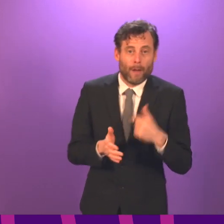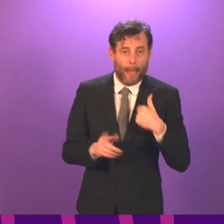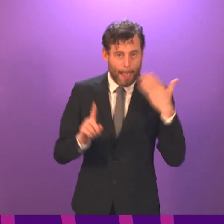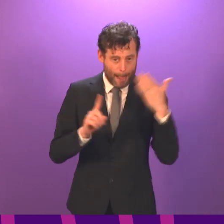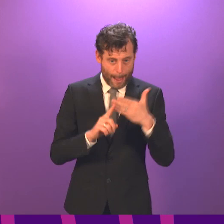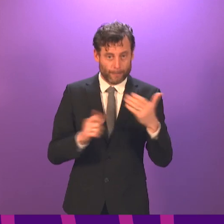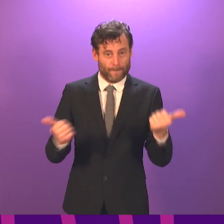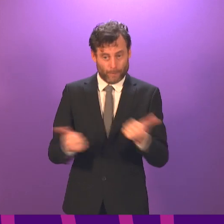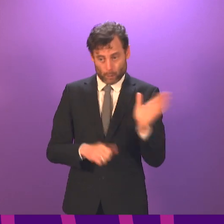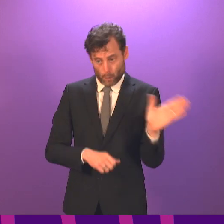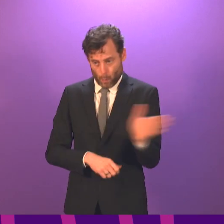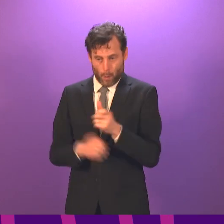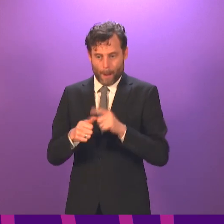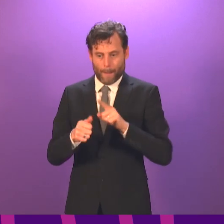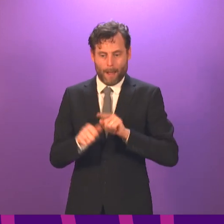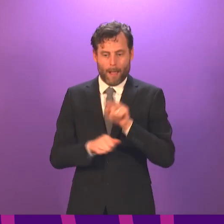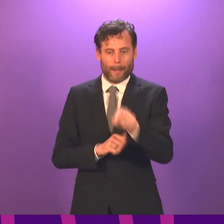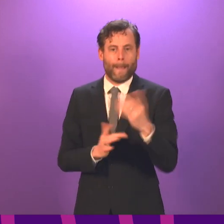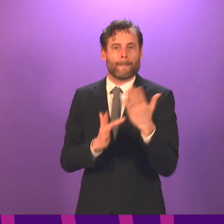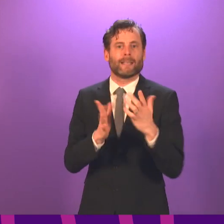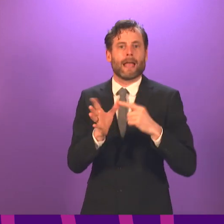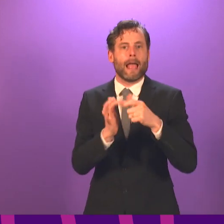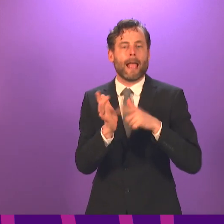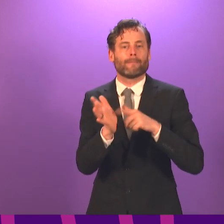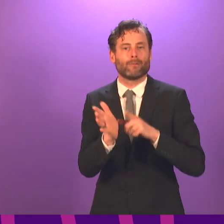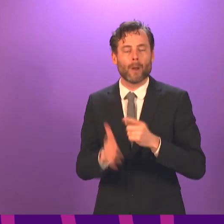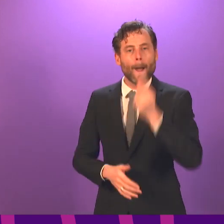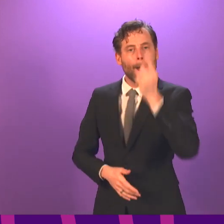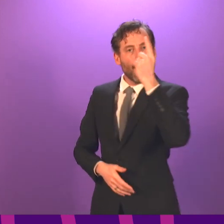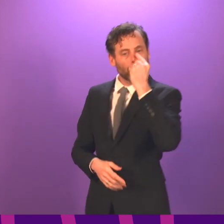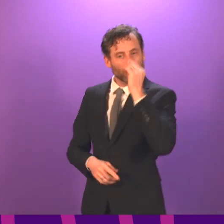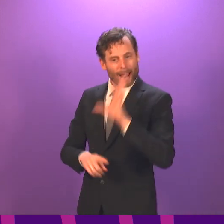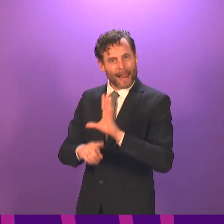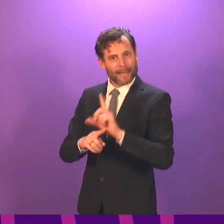face some supply issues next week, which could affect appointments, but we are working hard